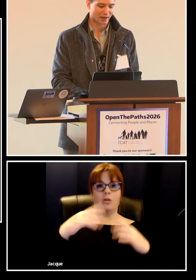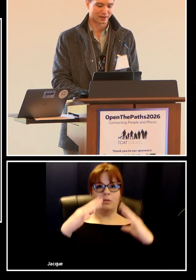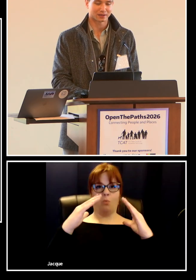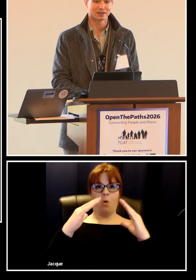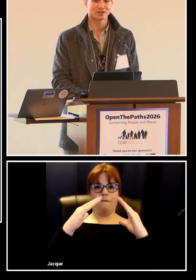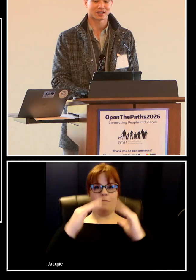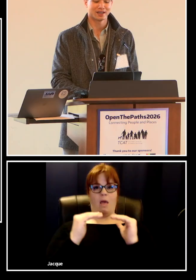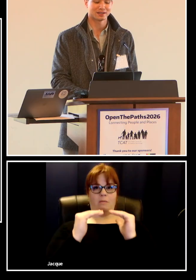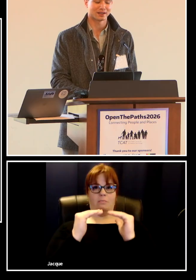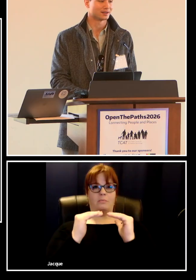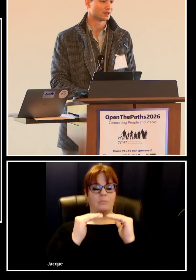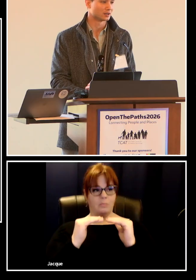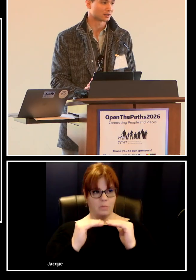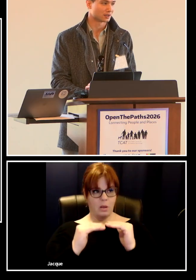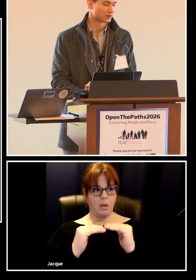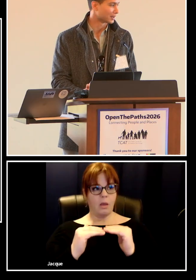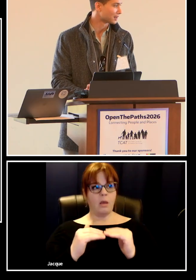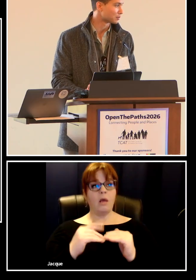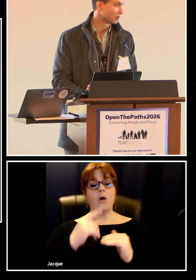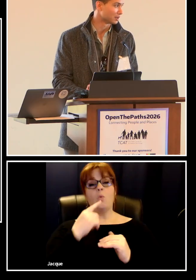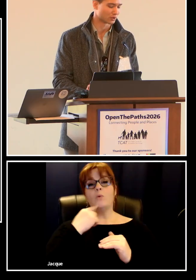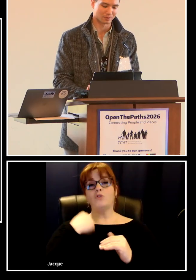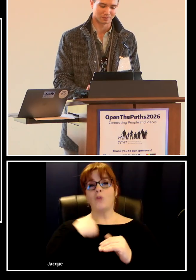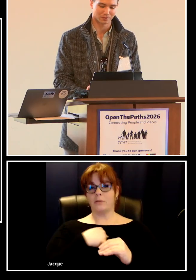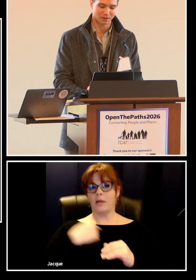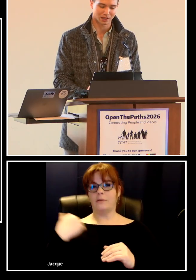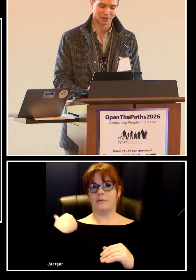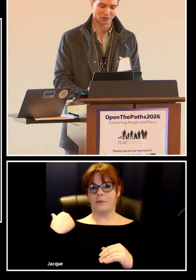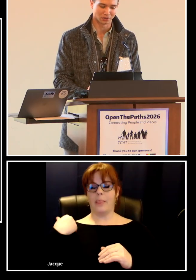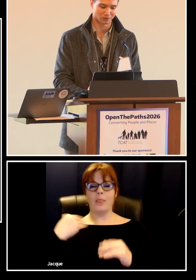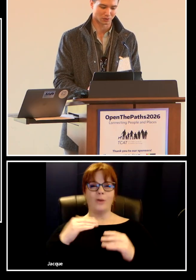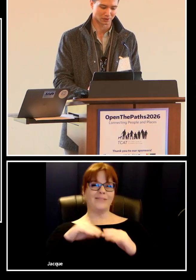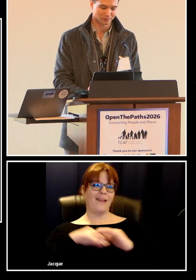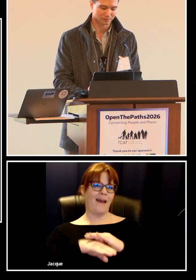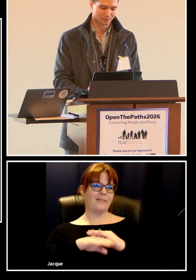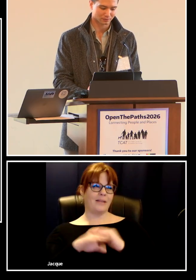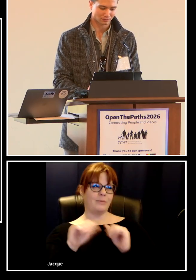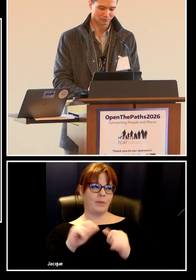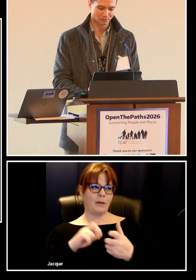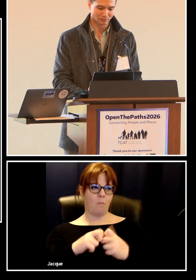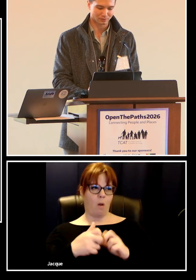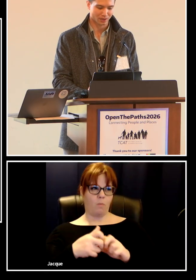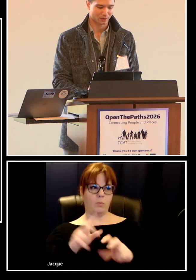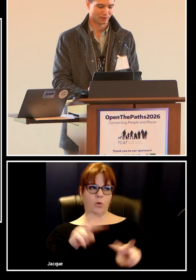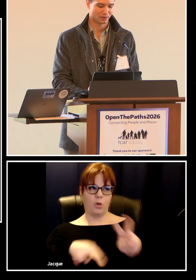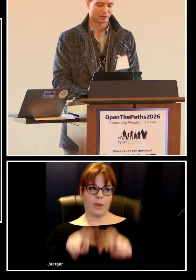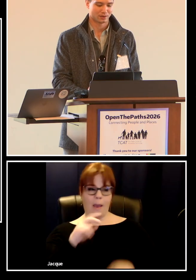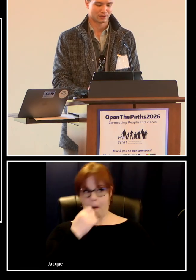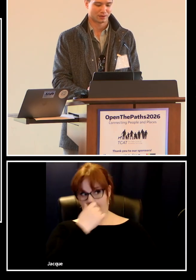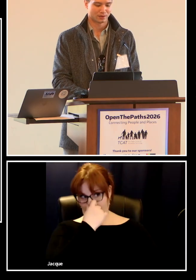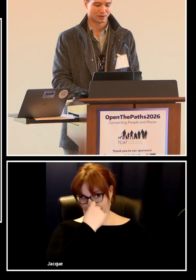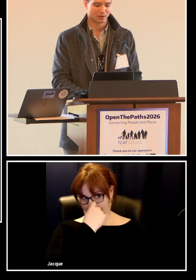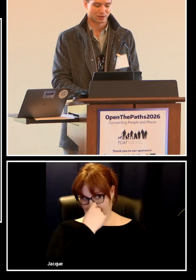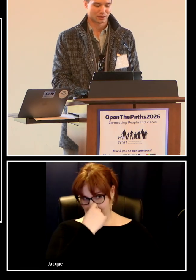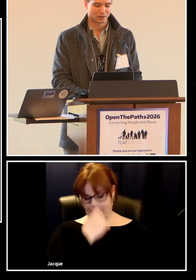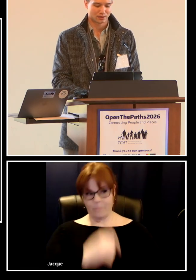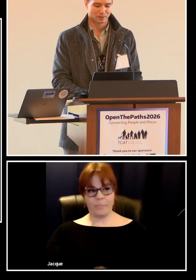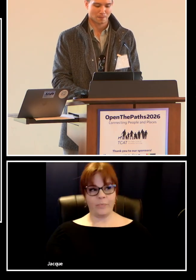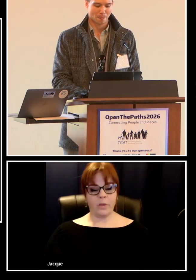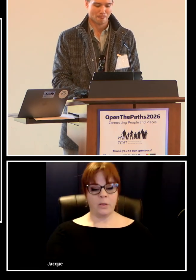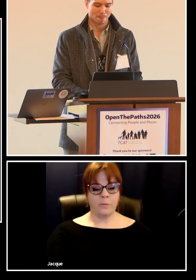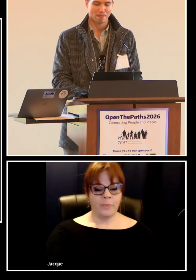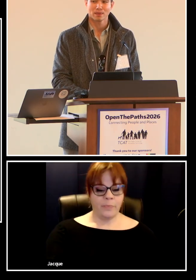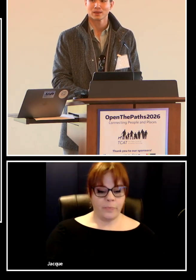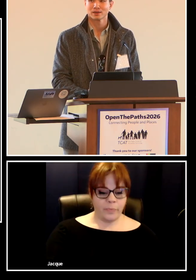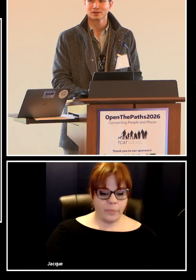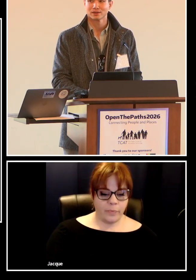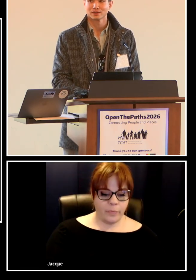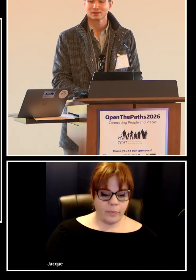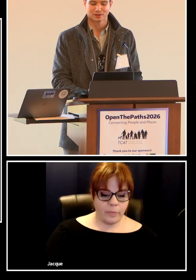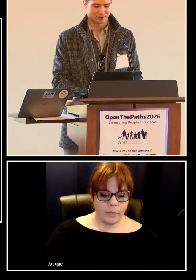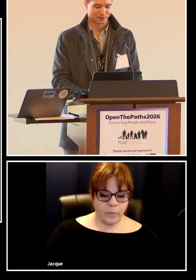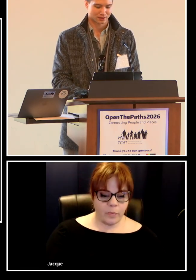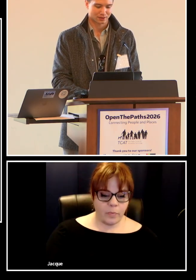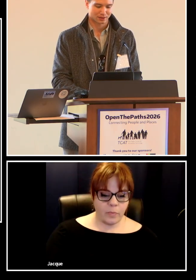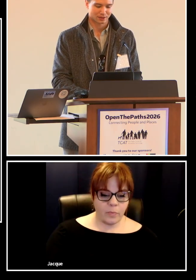And that gives us a hint that there there's an accessibility problem that we can go and look for.